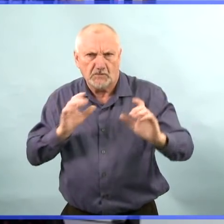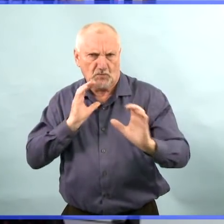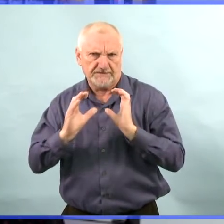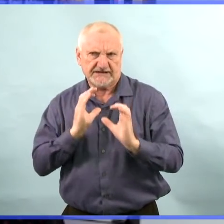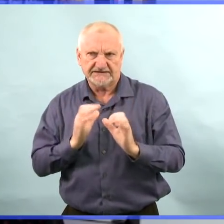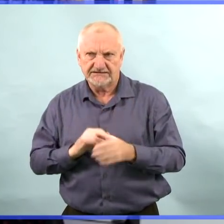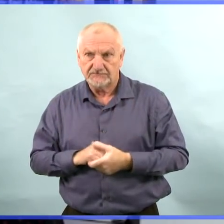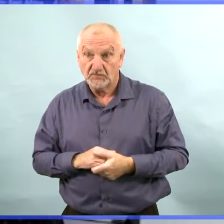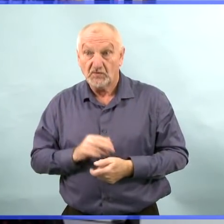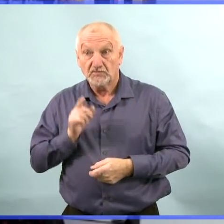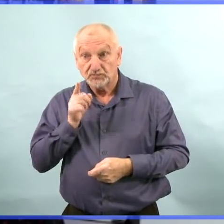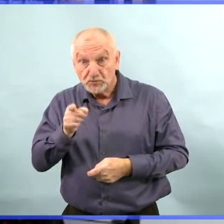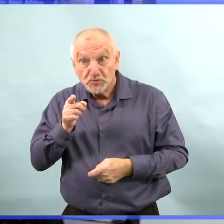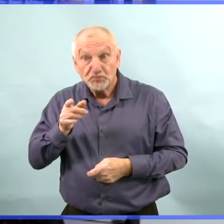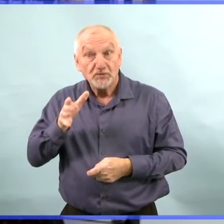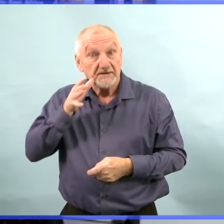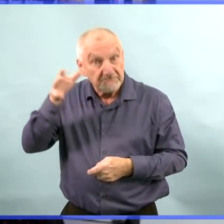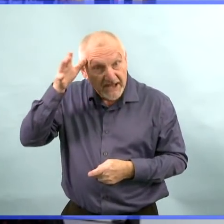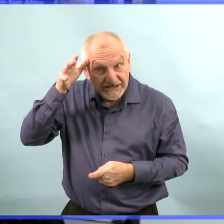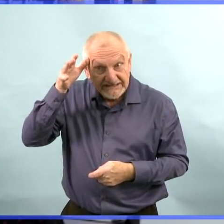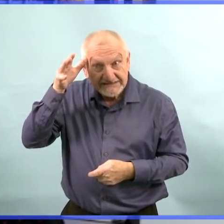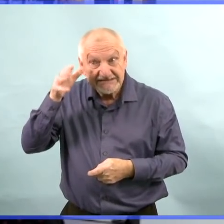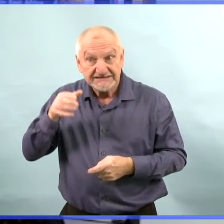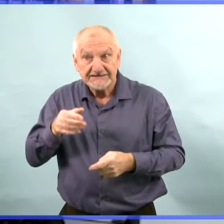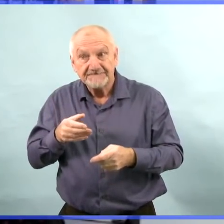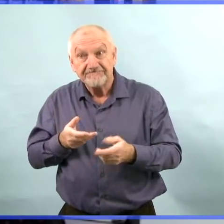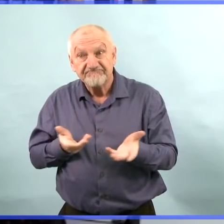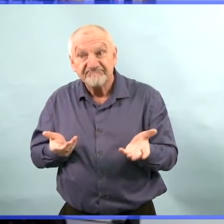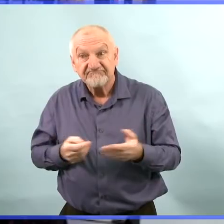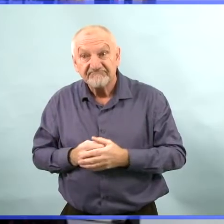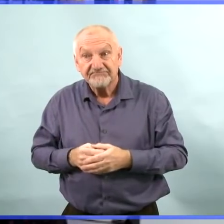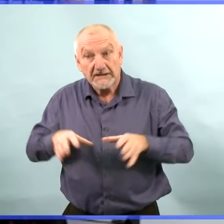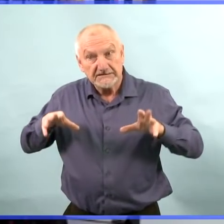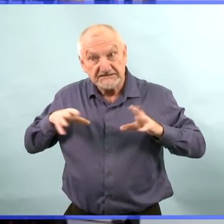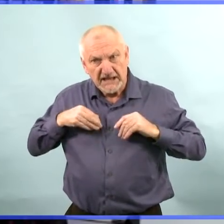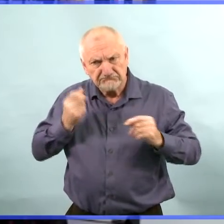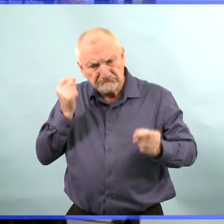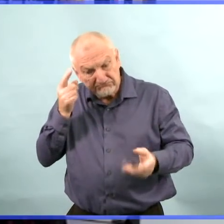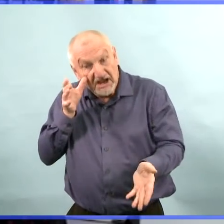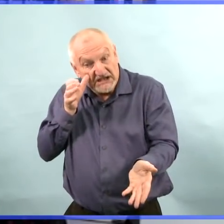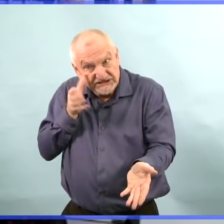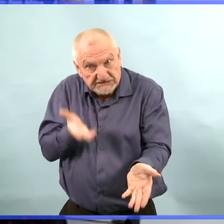and really tells them that their concerns are valid i encourage you to tell your child